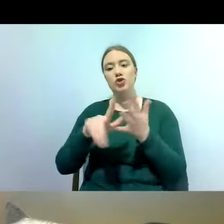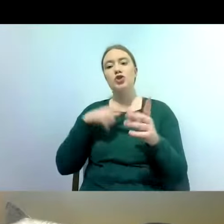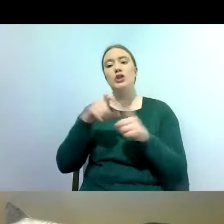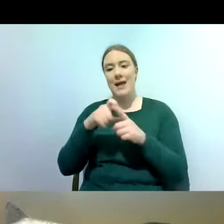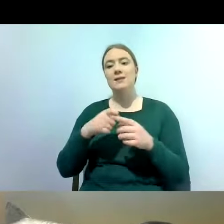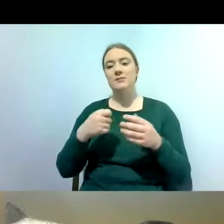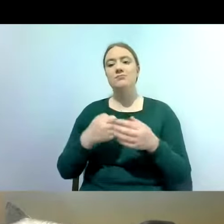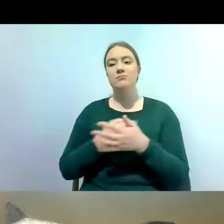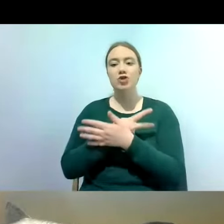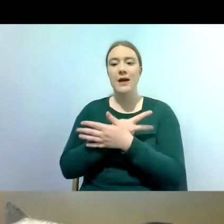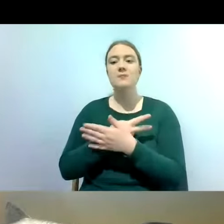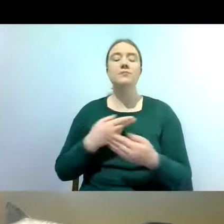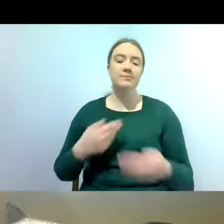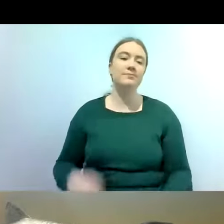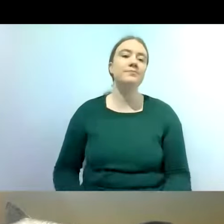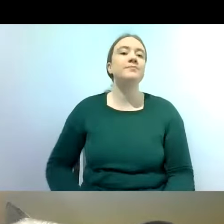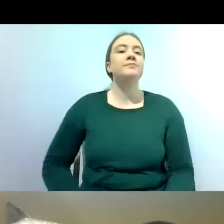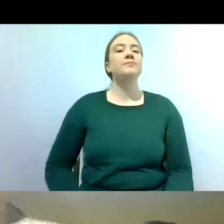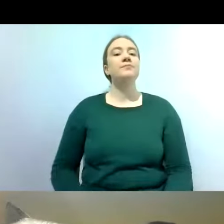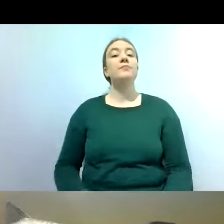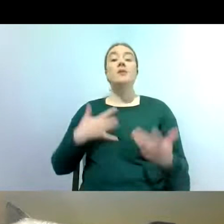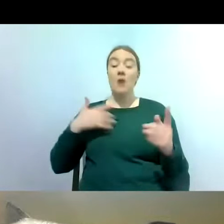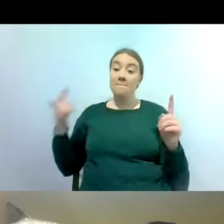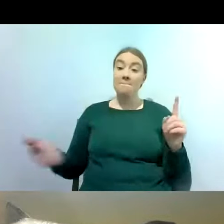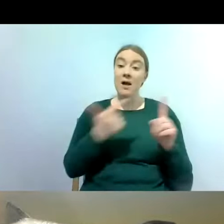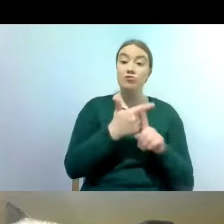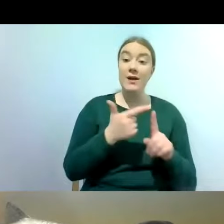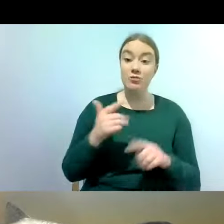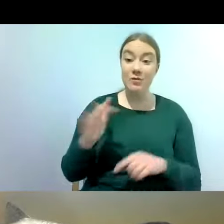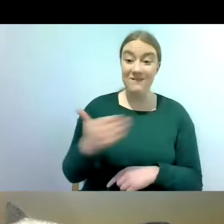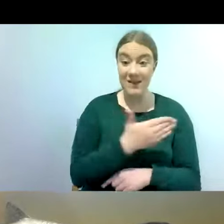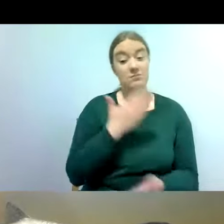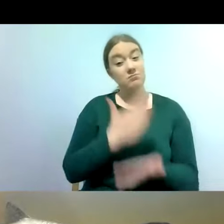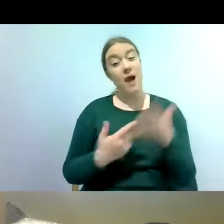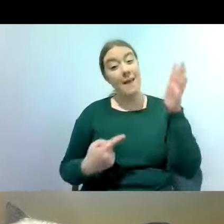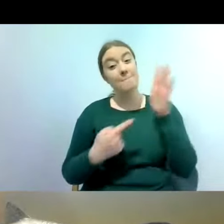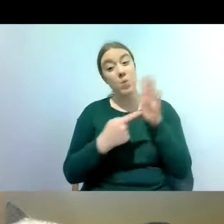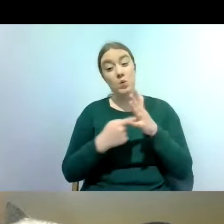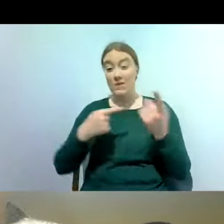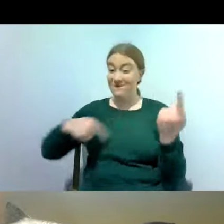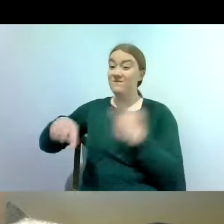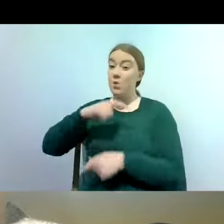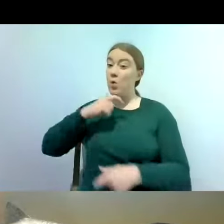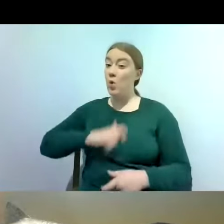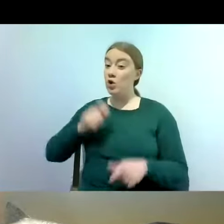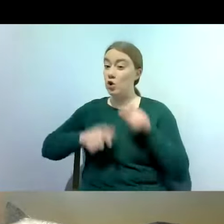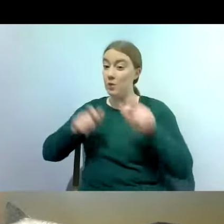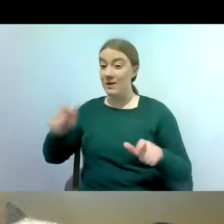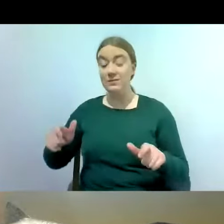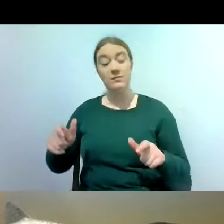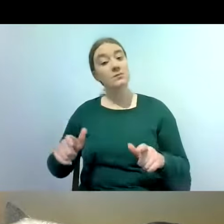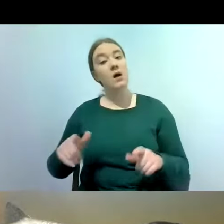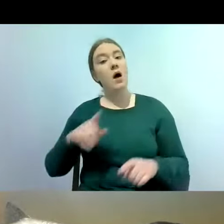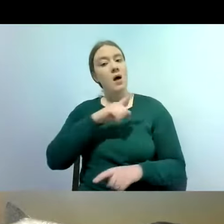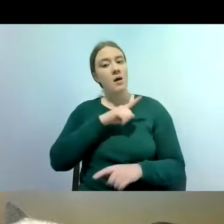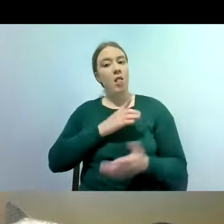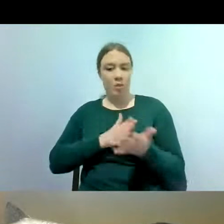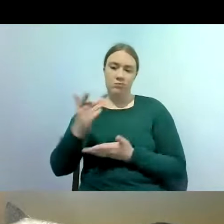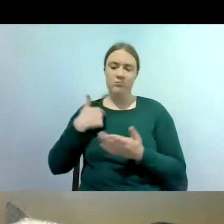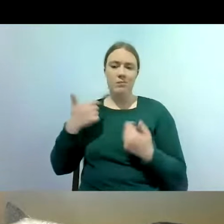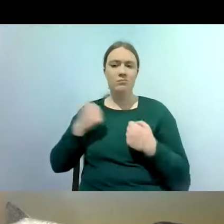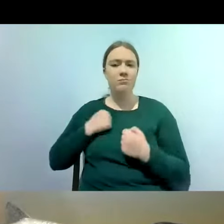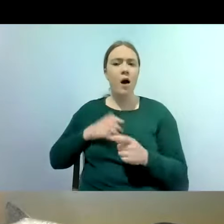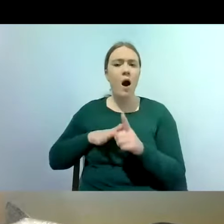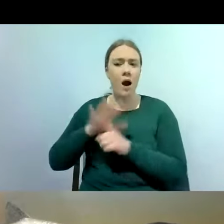migratory fish are incredibly important for humans in terms of their both cultural economic and